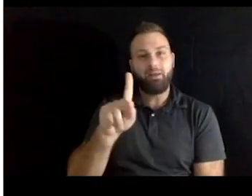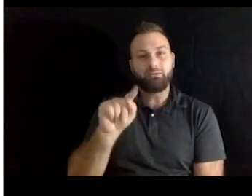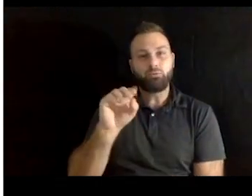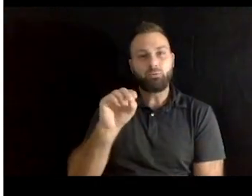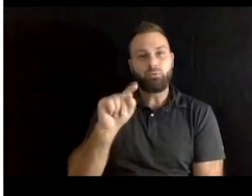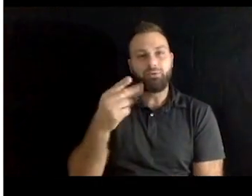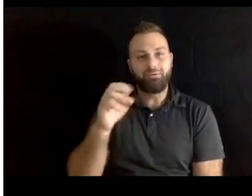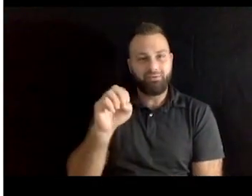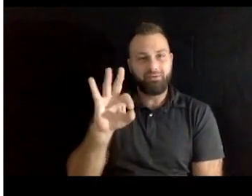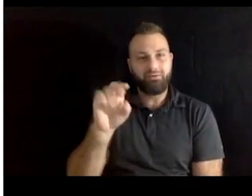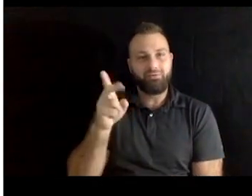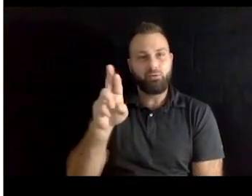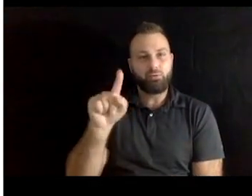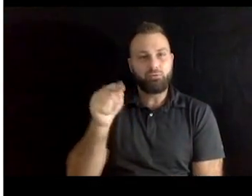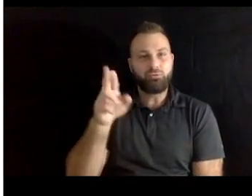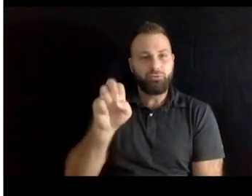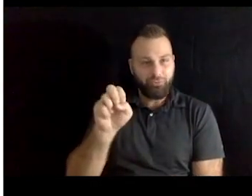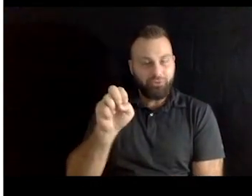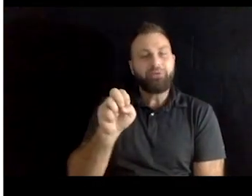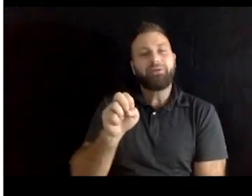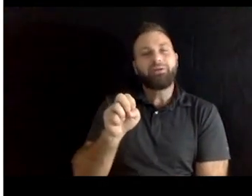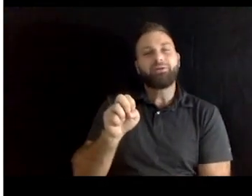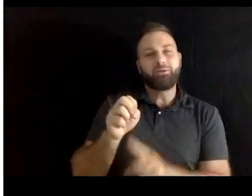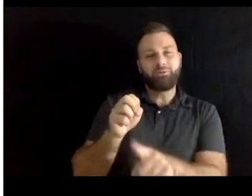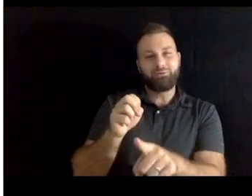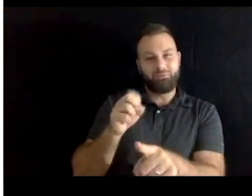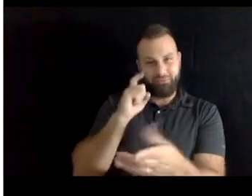you may recognize this picture. It's the inside of the DeLorean Time